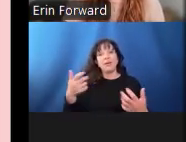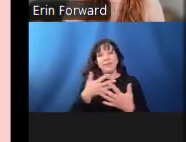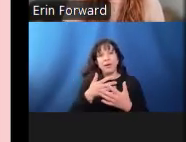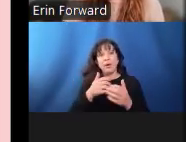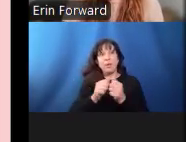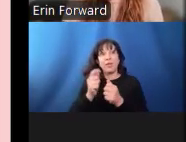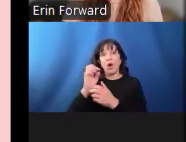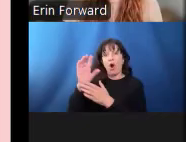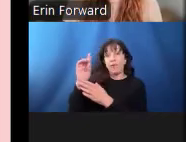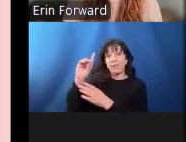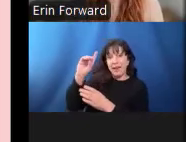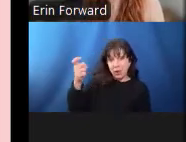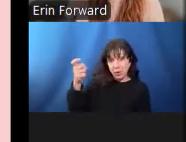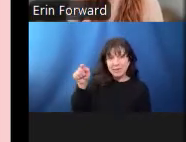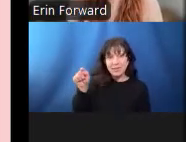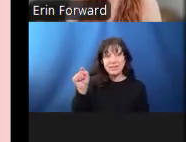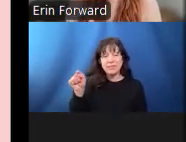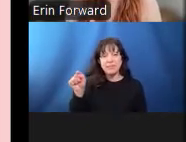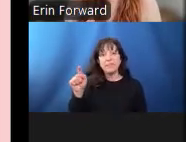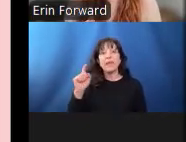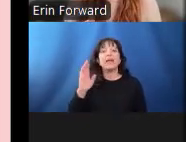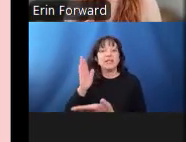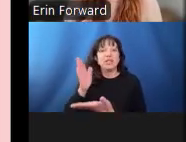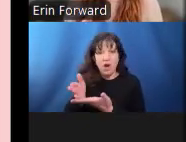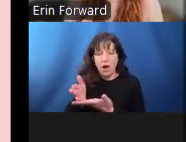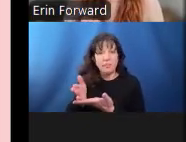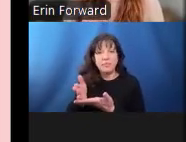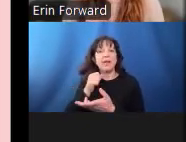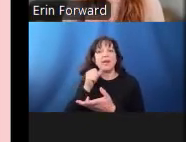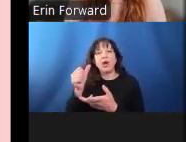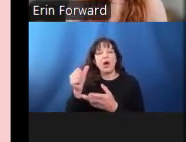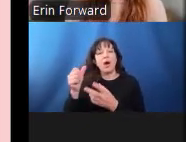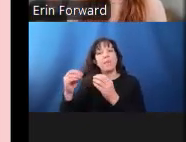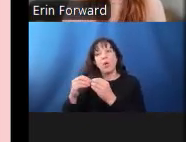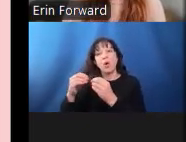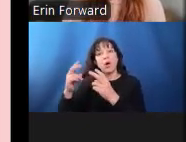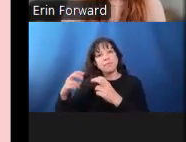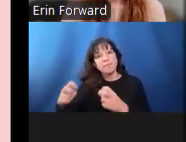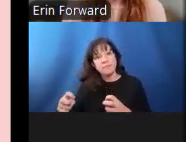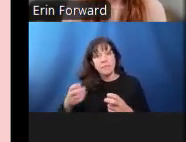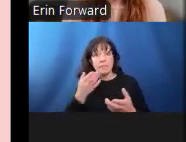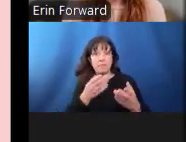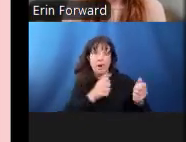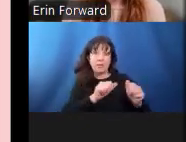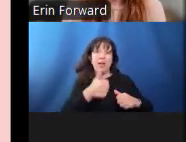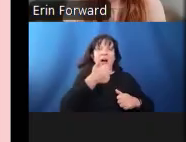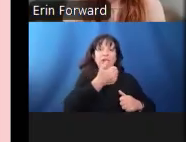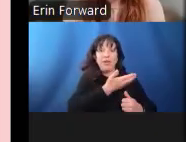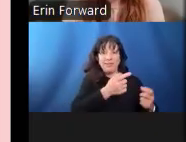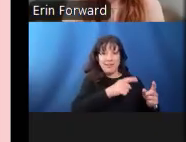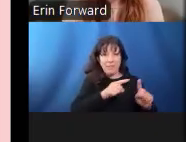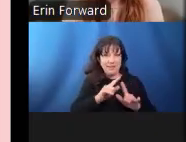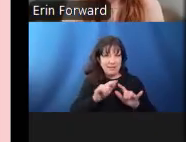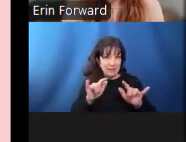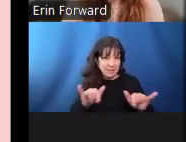diagnosis sometimes is that it stops there. Of seeing if there is something else going on that's making them uncomfortable,